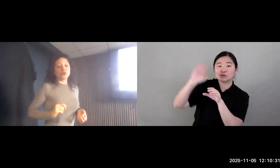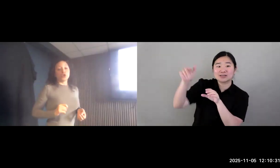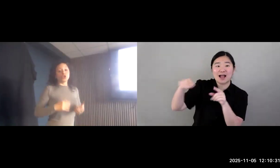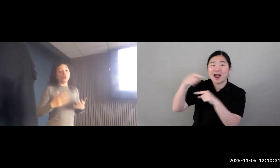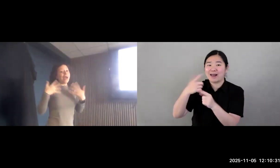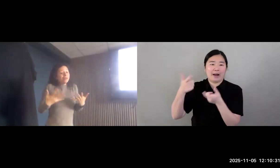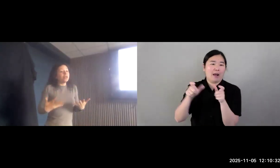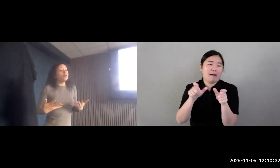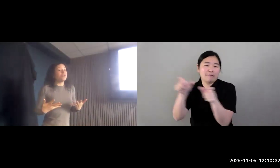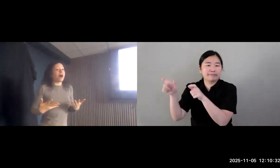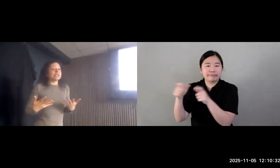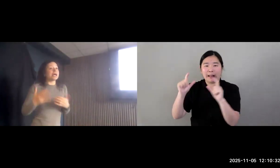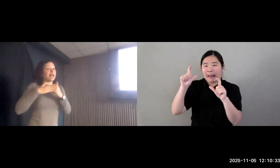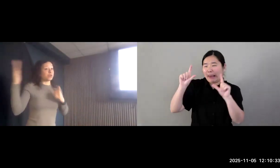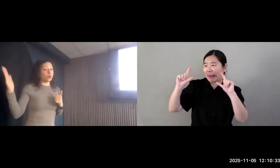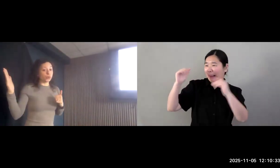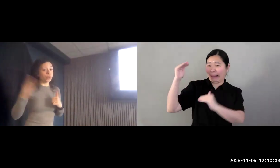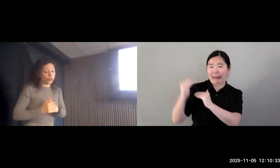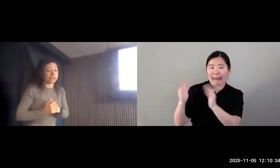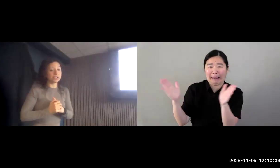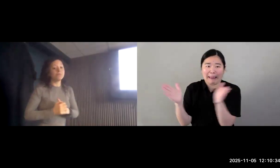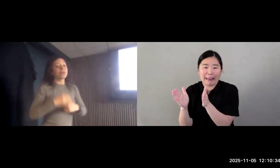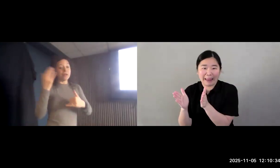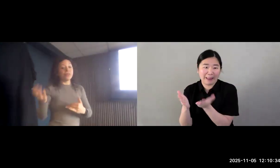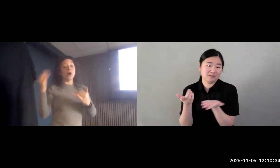exposure to and the use of ISL has also increased.